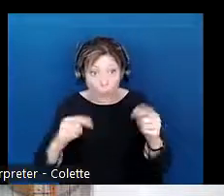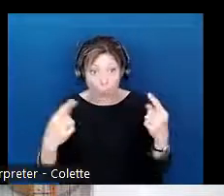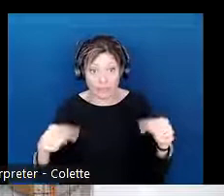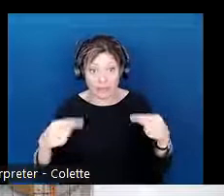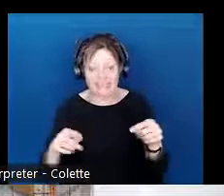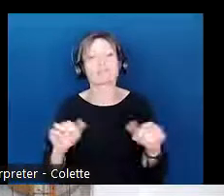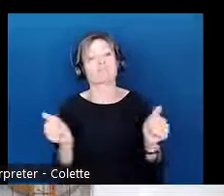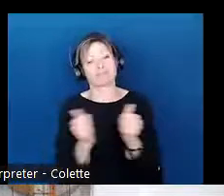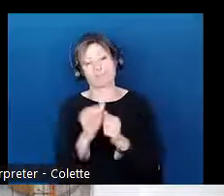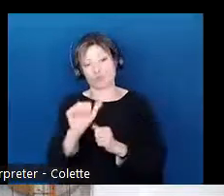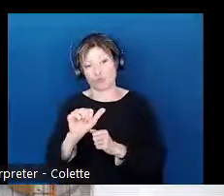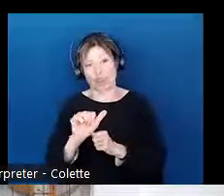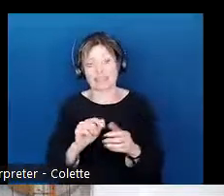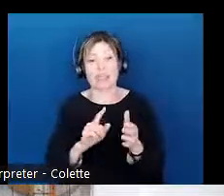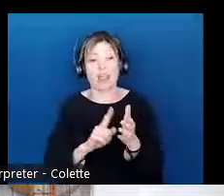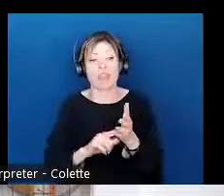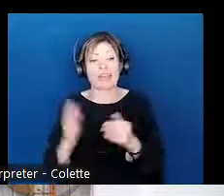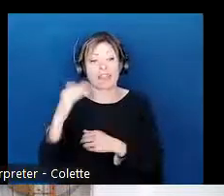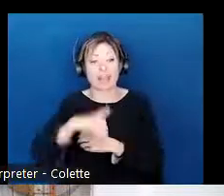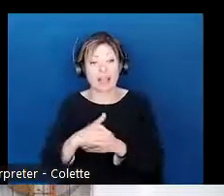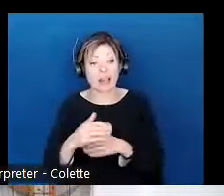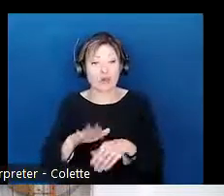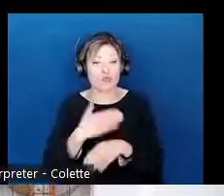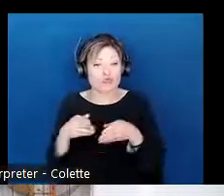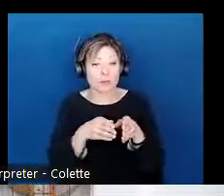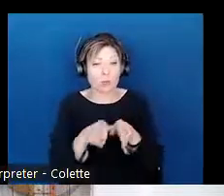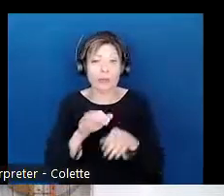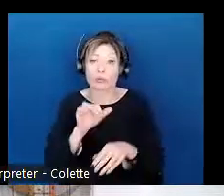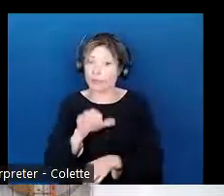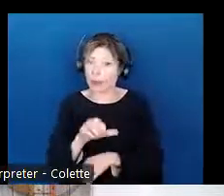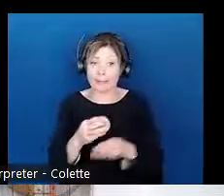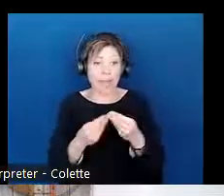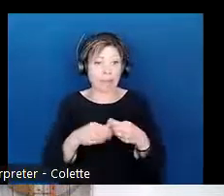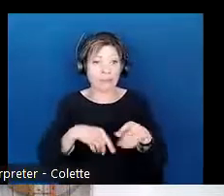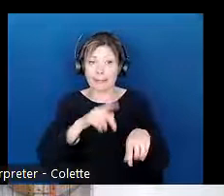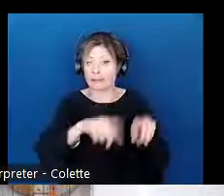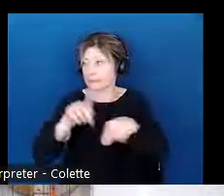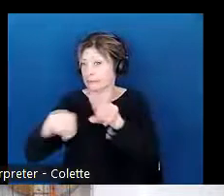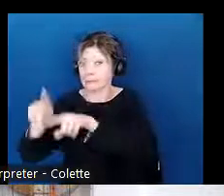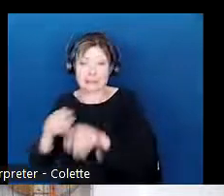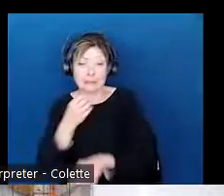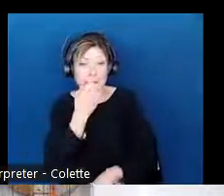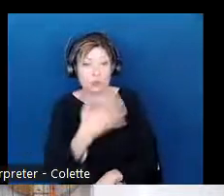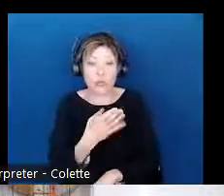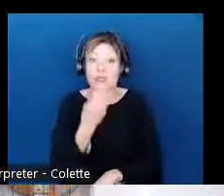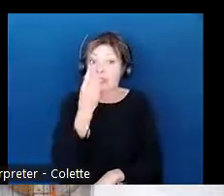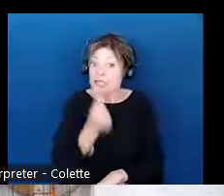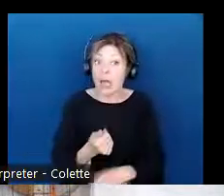such a patchwork of habitat it's beautiful but as you say some of it is brilliant in terms of how